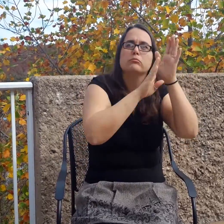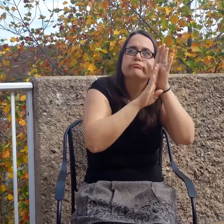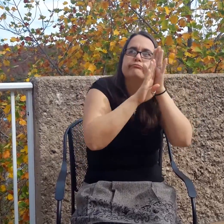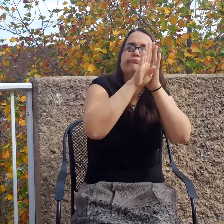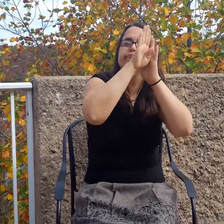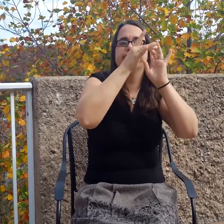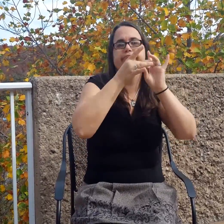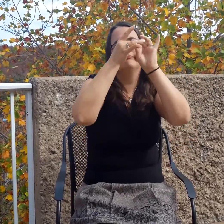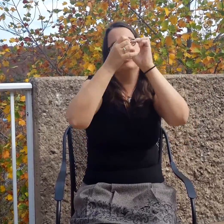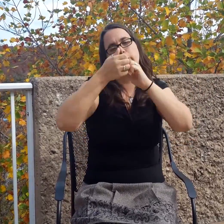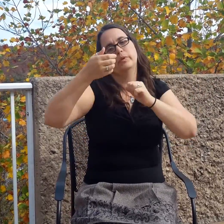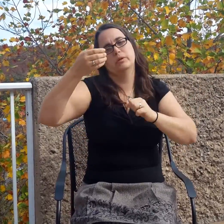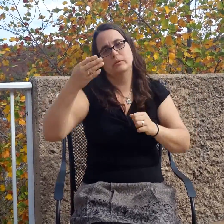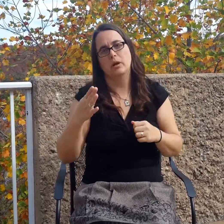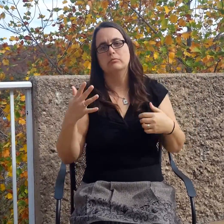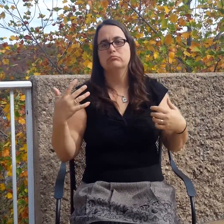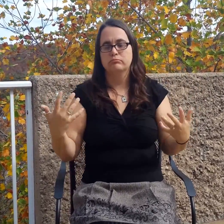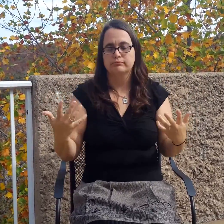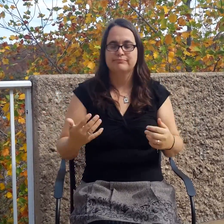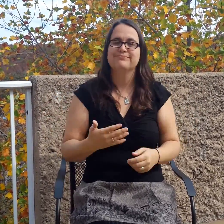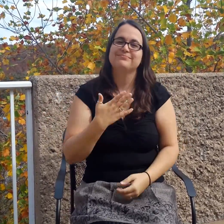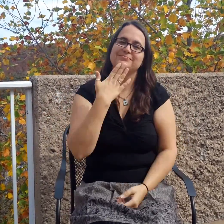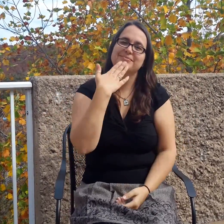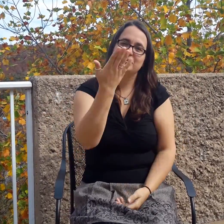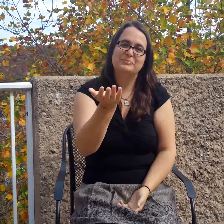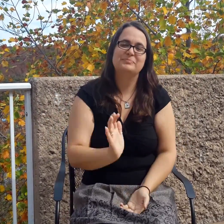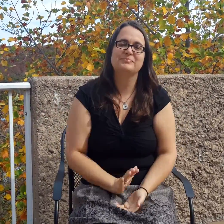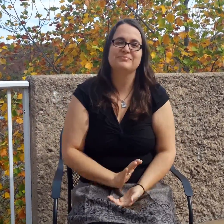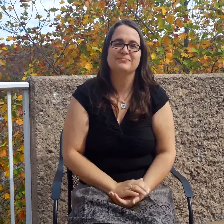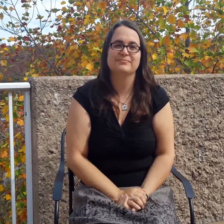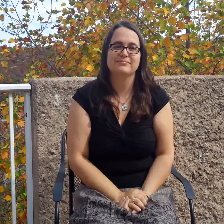so they can grow more and more in their relationship with God! Thank you.